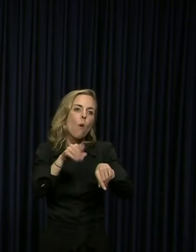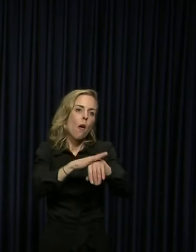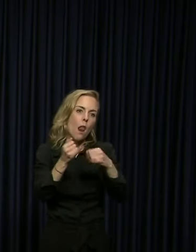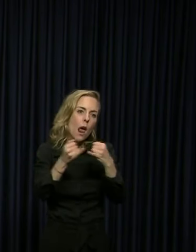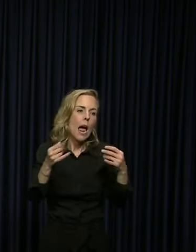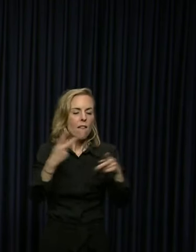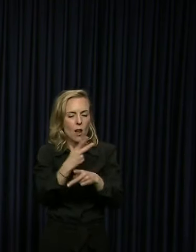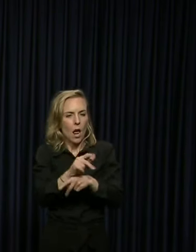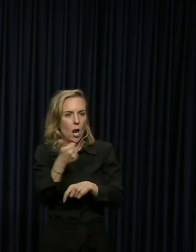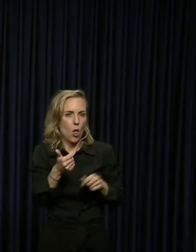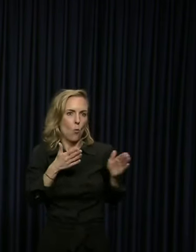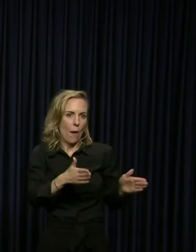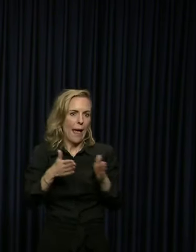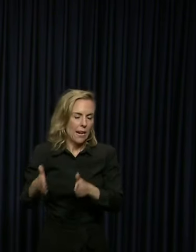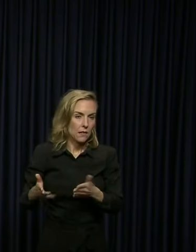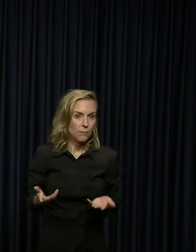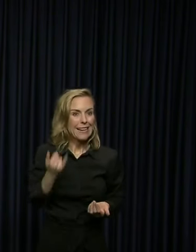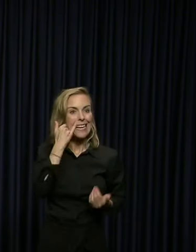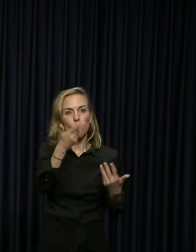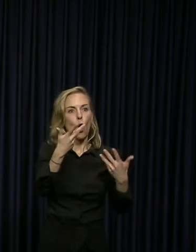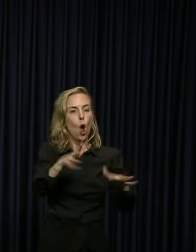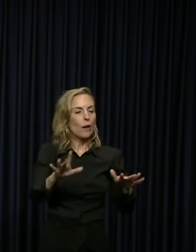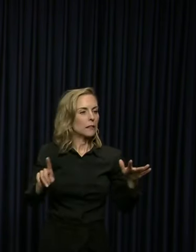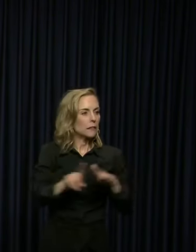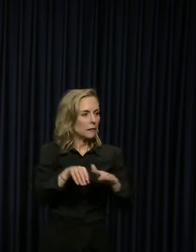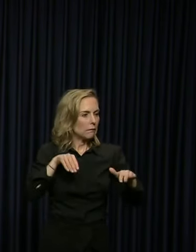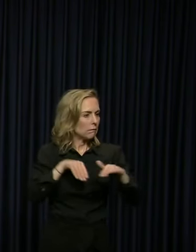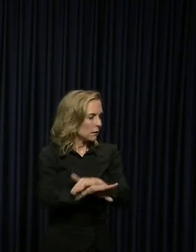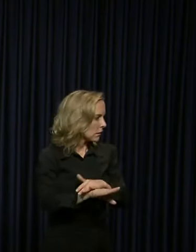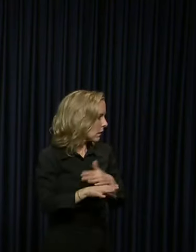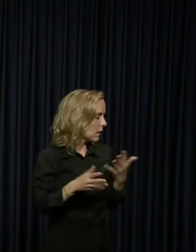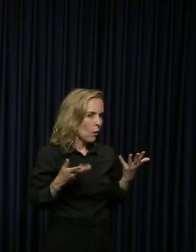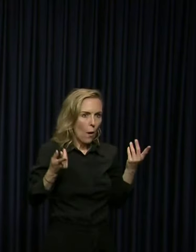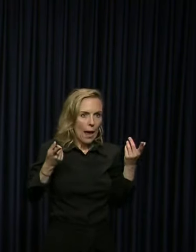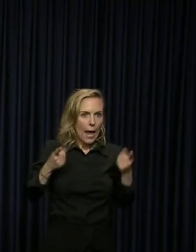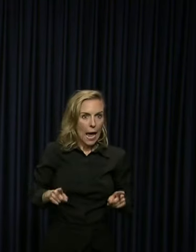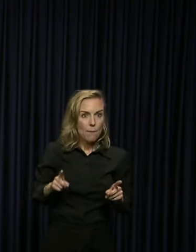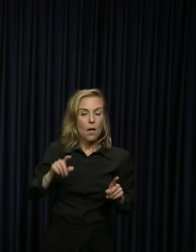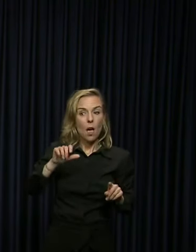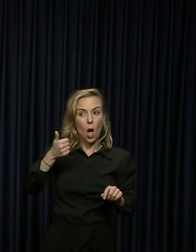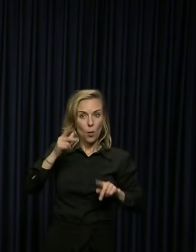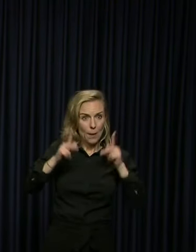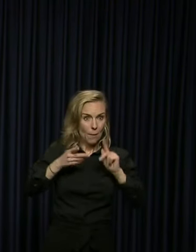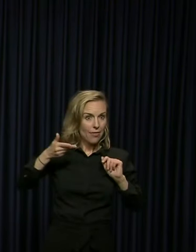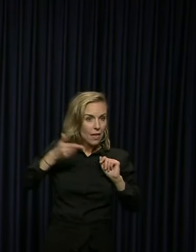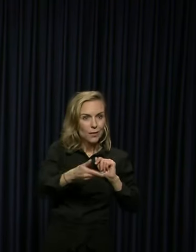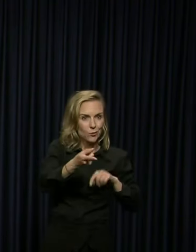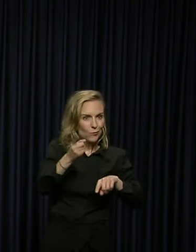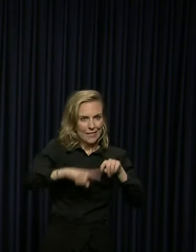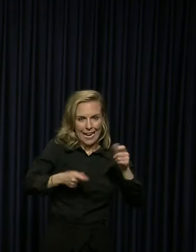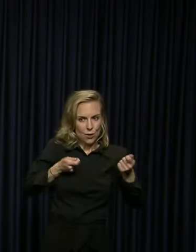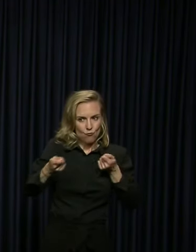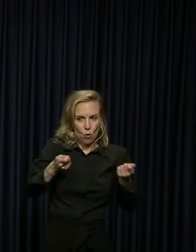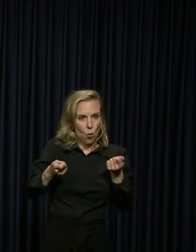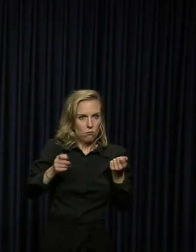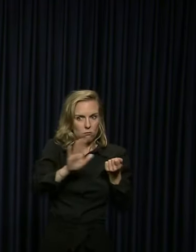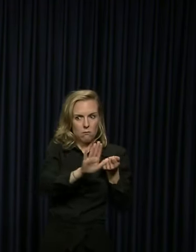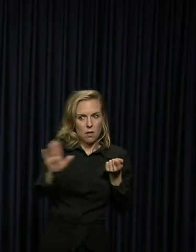ANYTHING ELSE. SO AGAIN, IF YOU'RE GOING TO WEAR A MASK, WHICH IS ADVISED IN